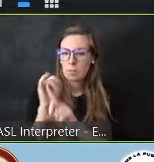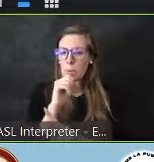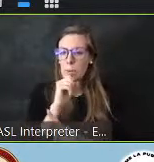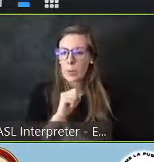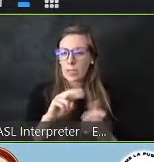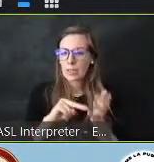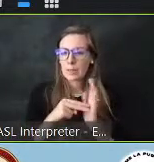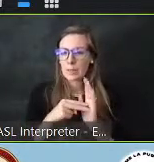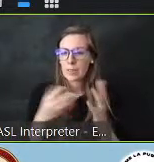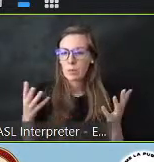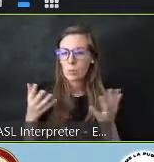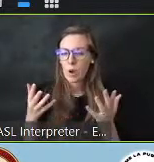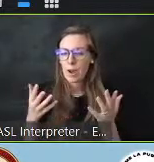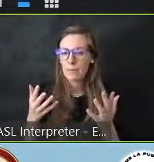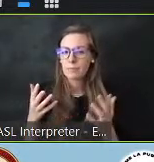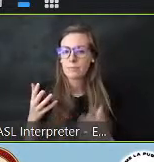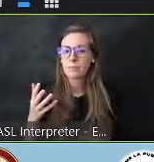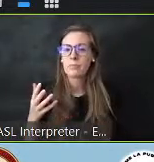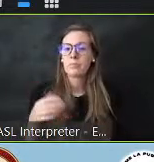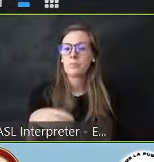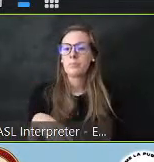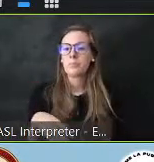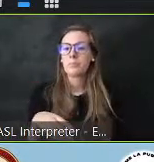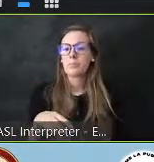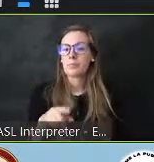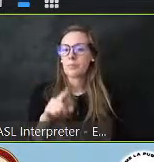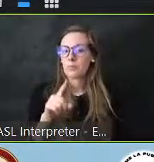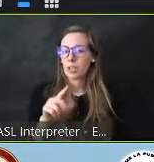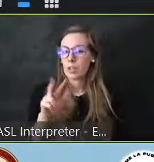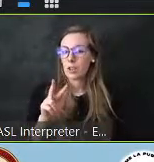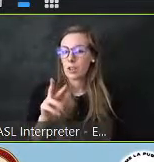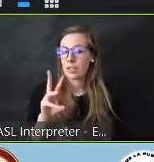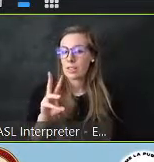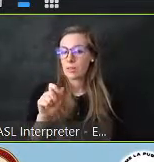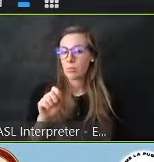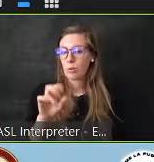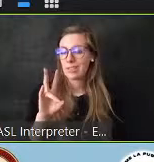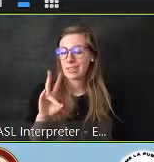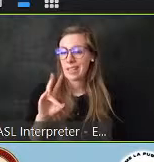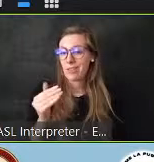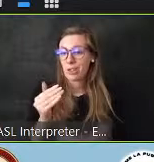36.7 new cases of those that have not been vaccinated.